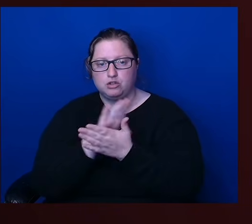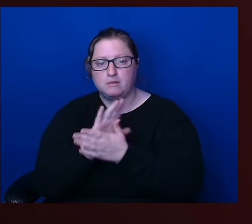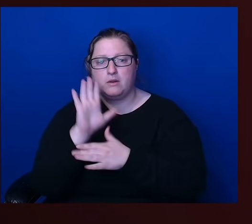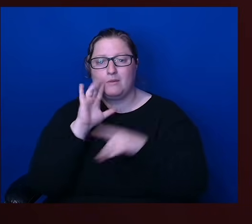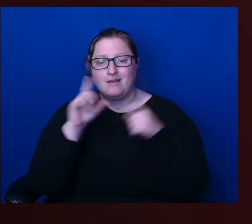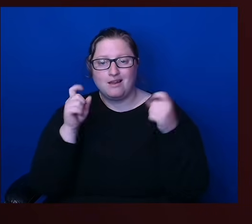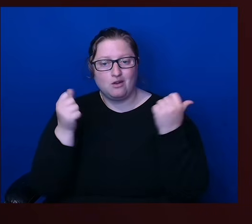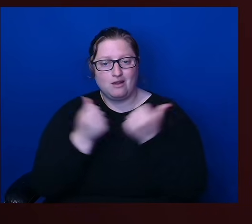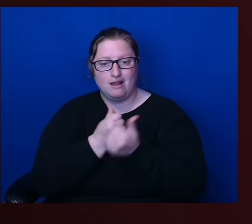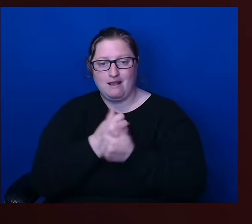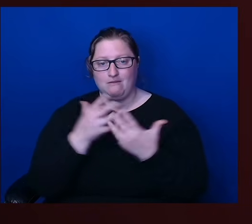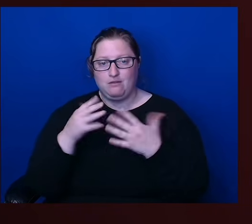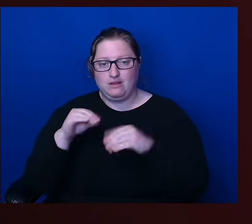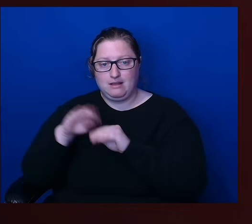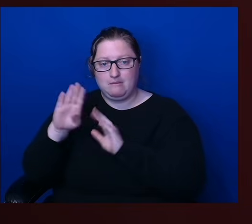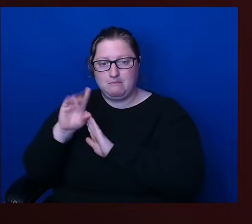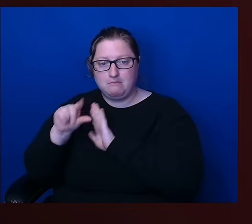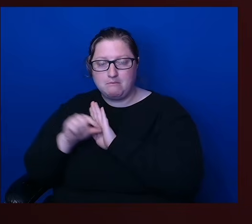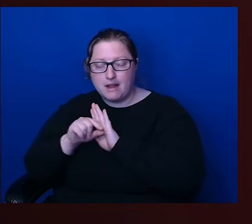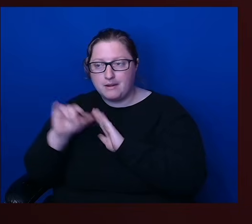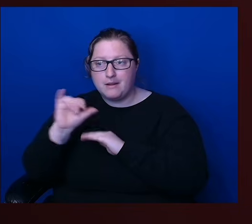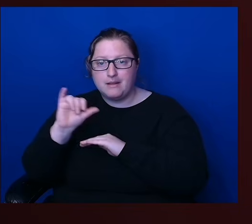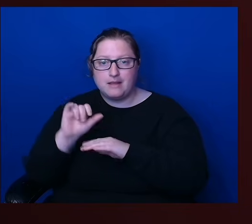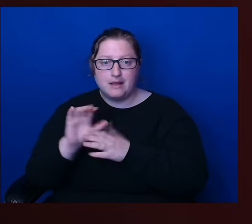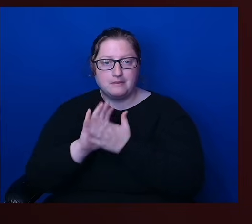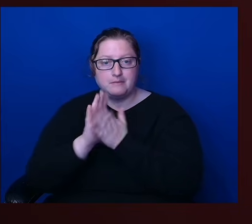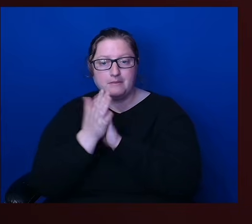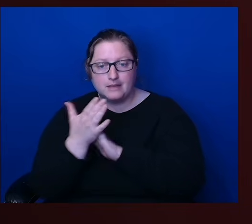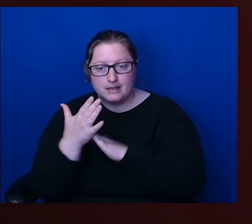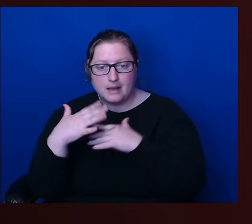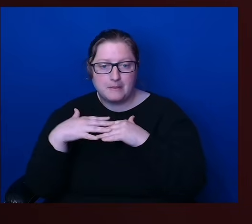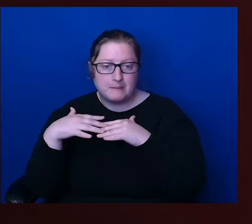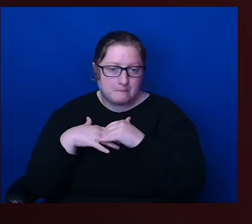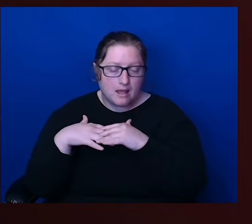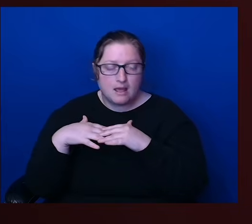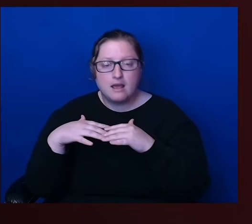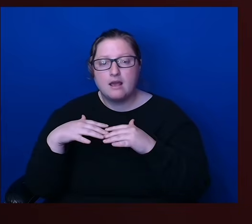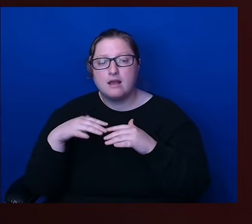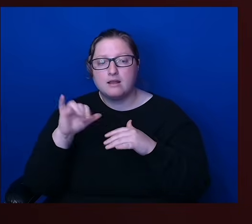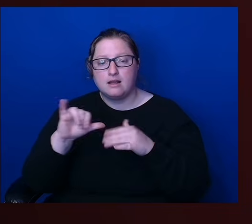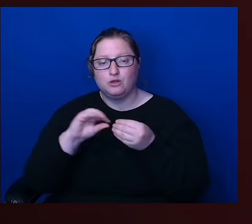the scenes as far as turning it into embeddings, which are numeric data that represents